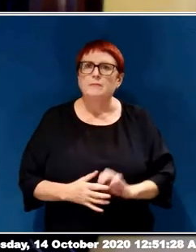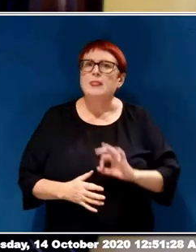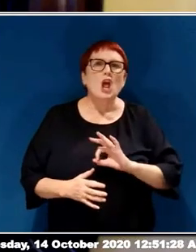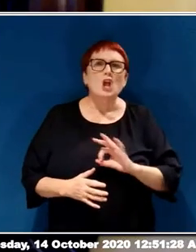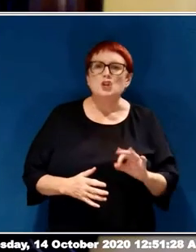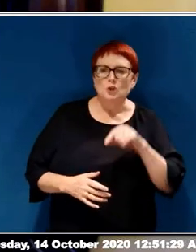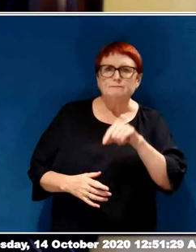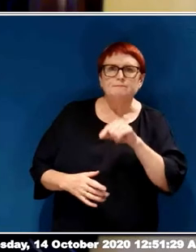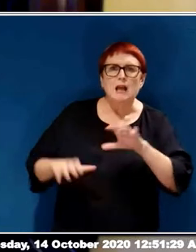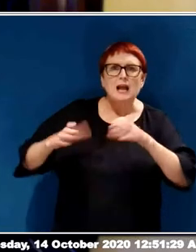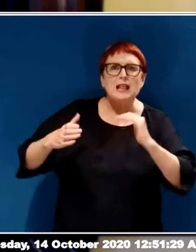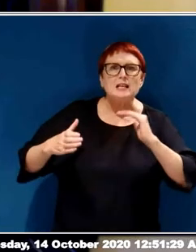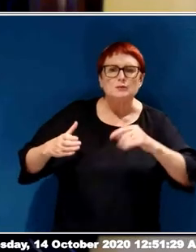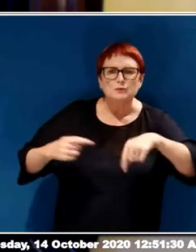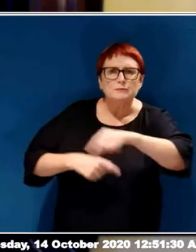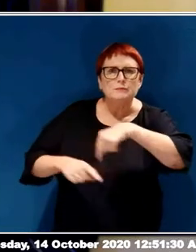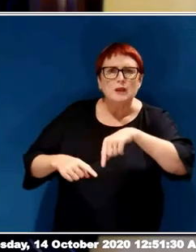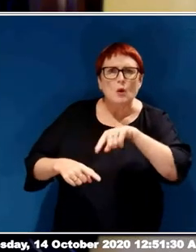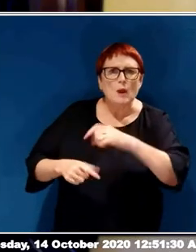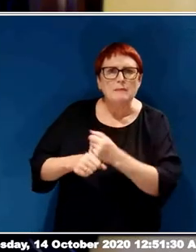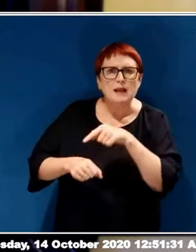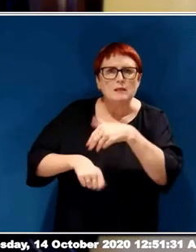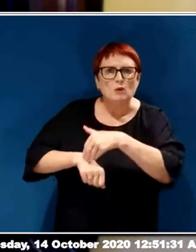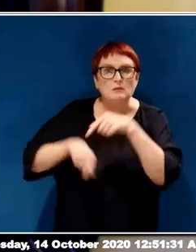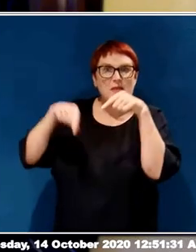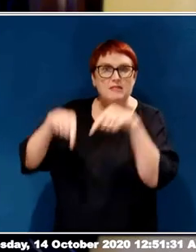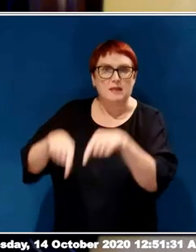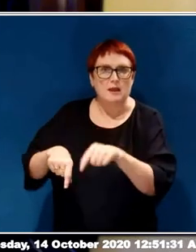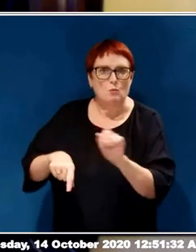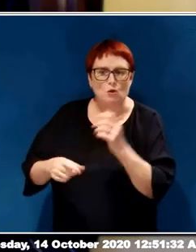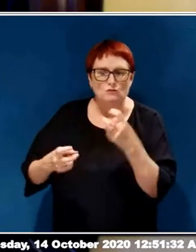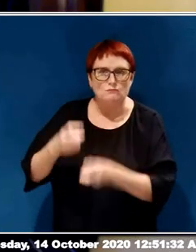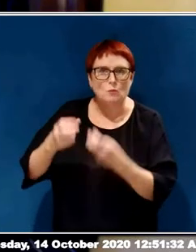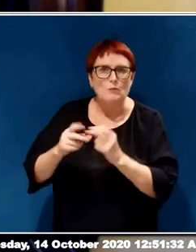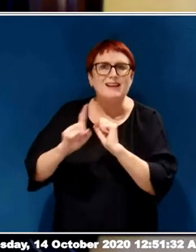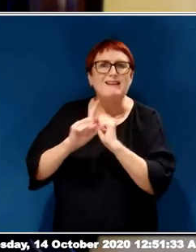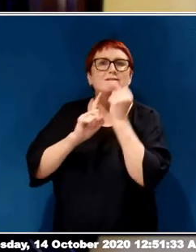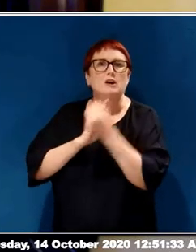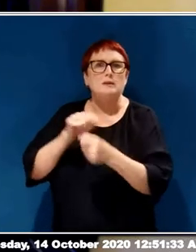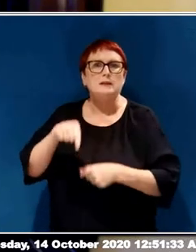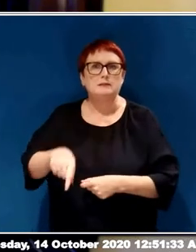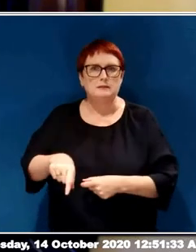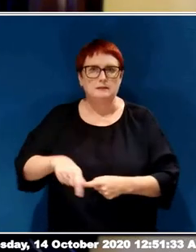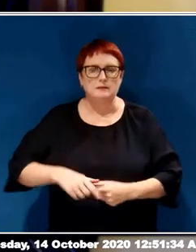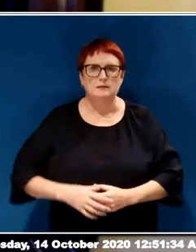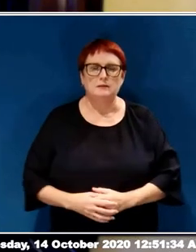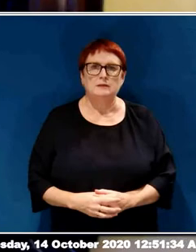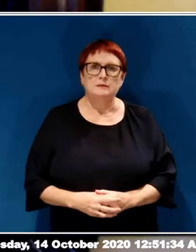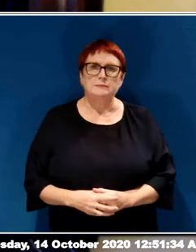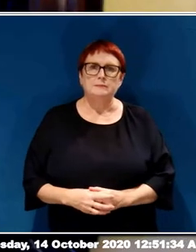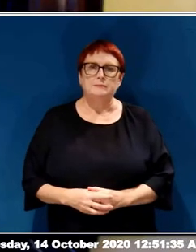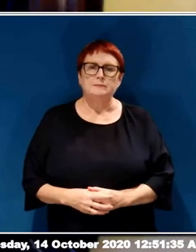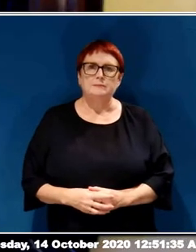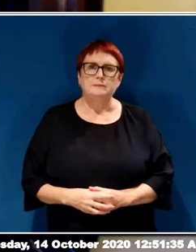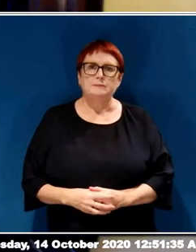for that student. So it's viewing the student as the site at which something needs to be fixed.